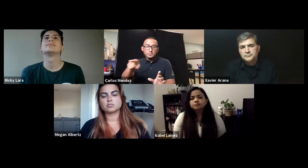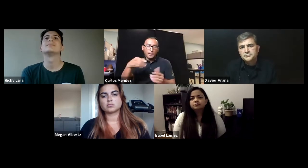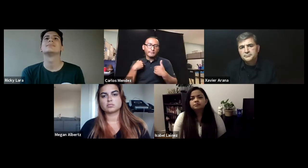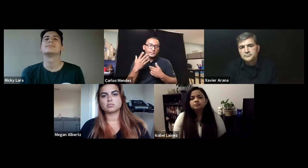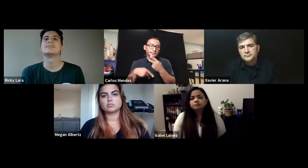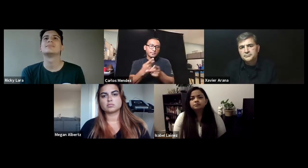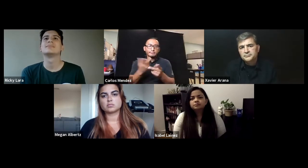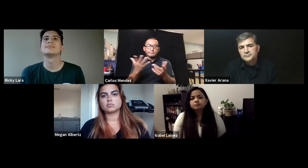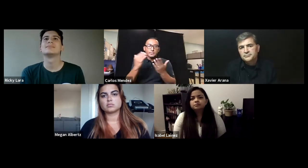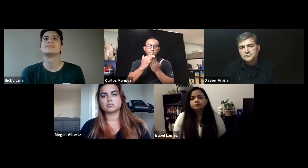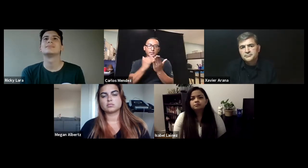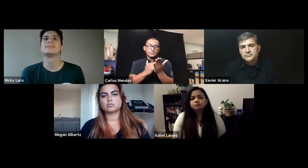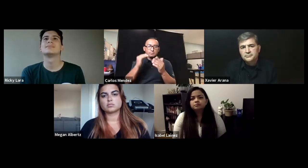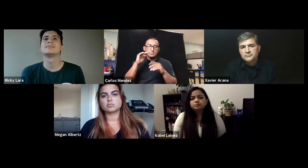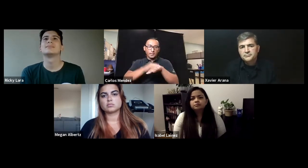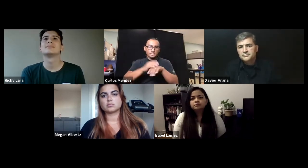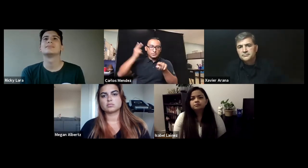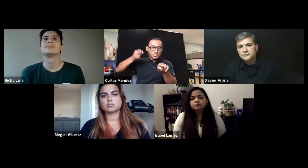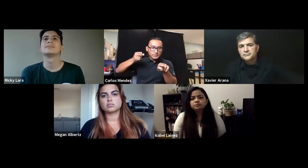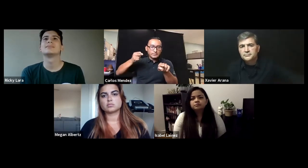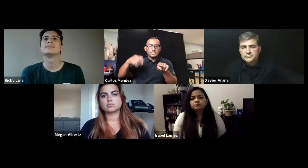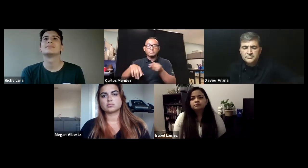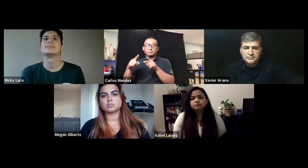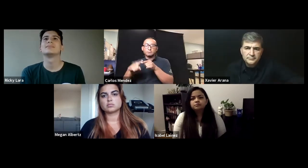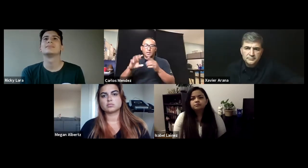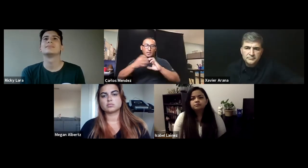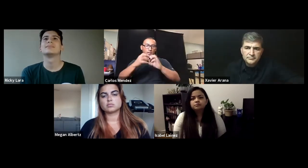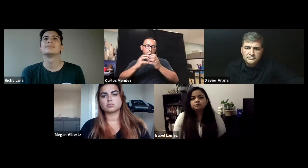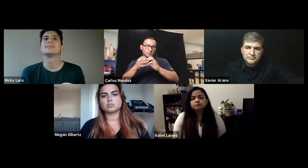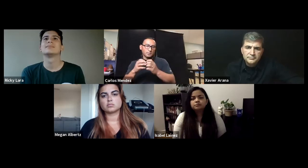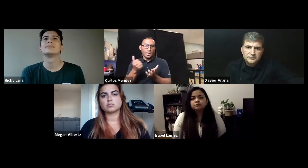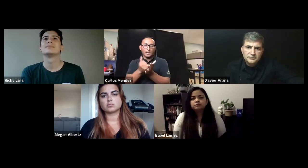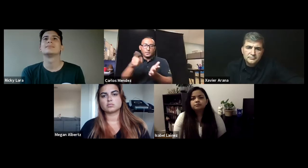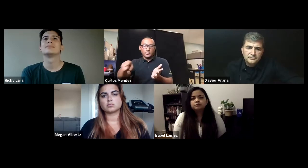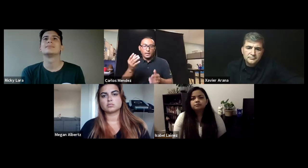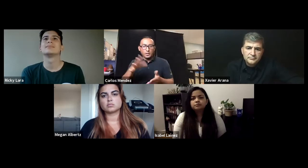until I really got involved and I, you know, saw the history,